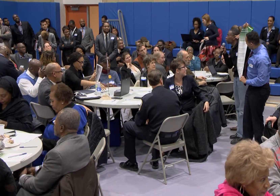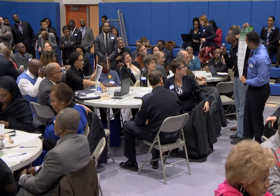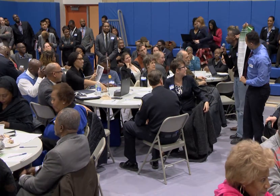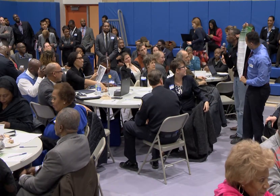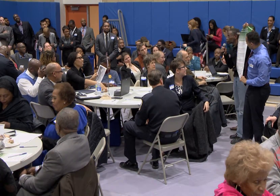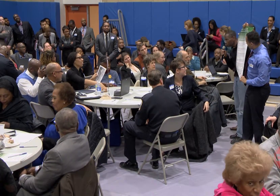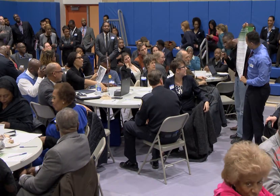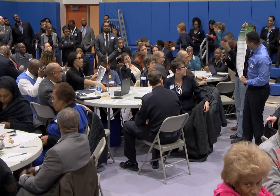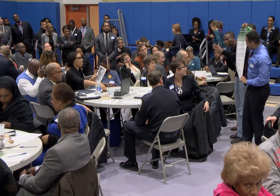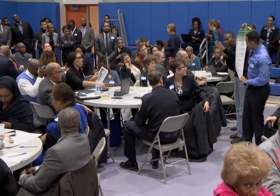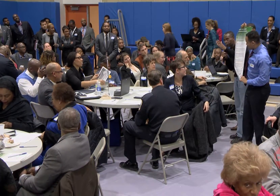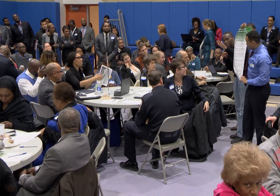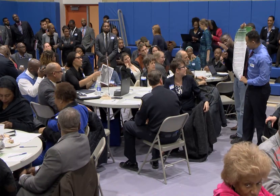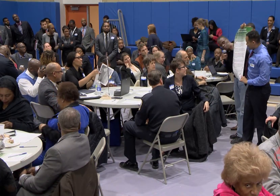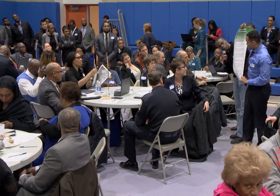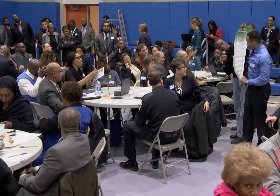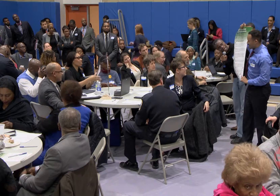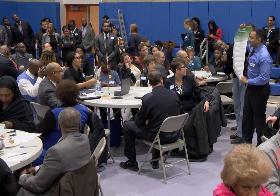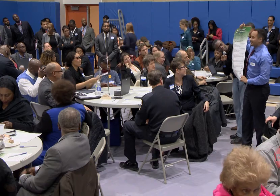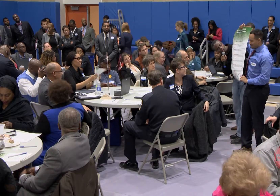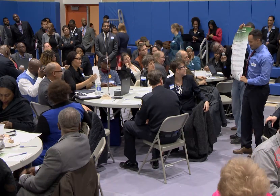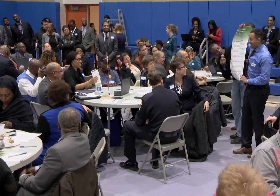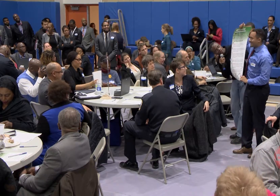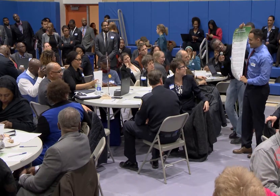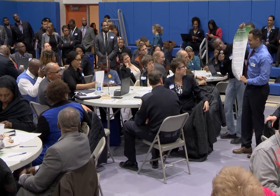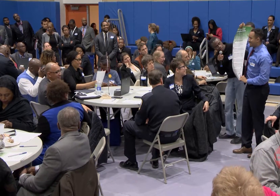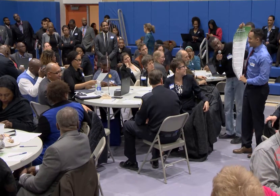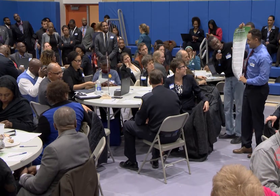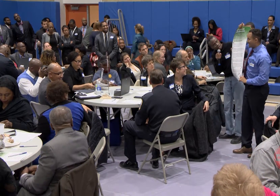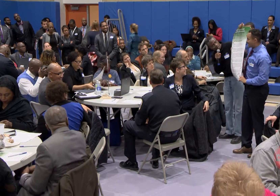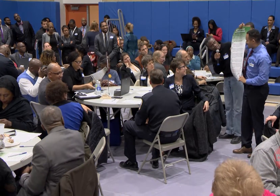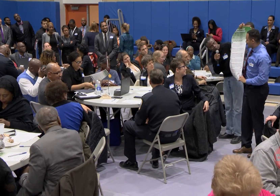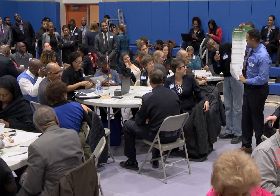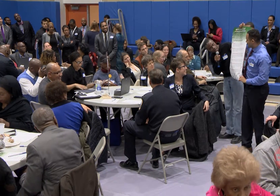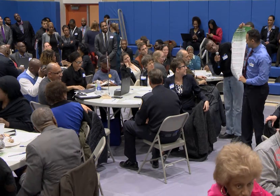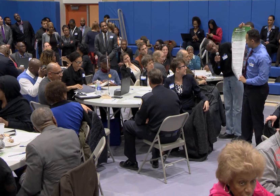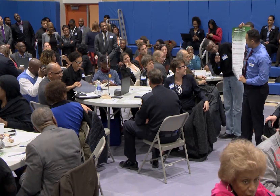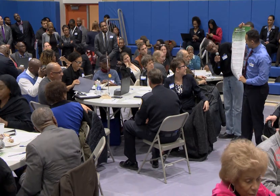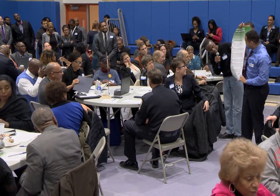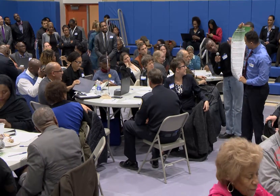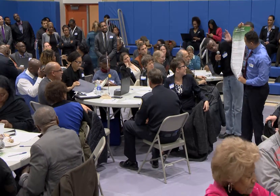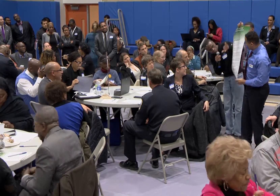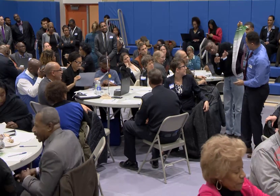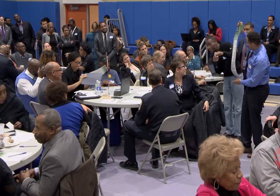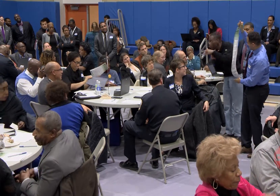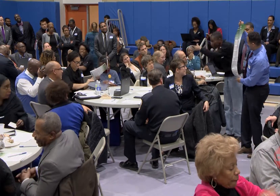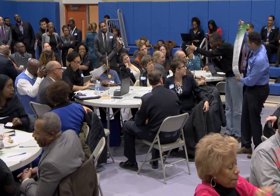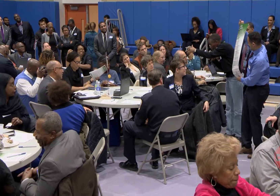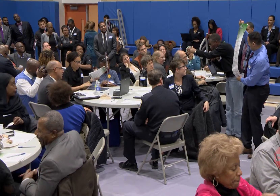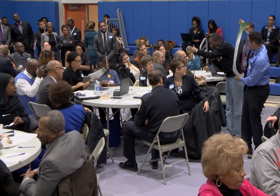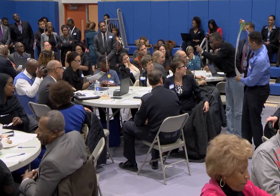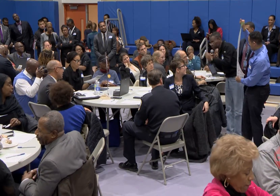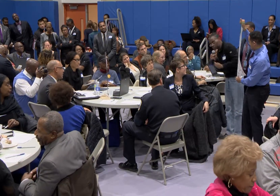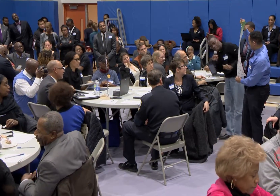OUR FUTURE, TRULY A PATHWAY TO THE MIDDLE CLASS. AS WELL AS, AND MOVING RIGHT ALONG BECAUSE I KNOW TIME IS OF